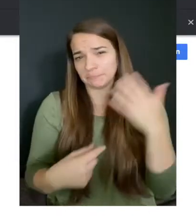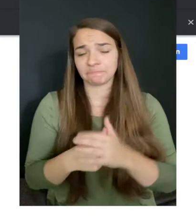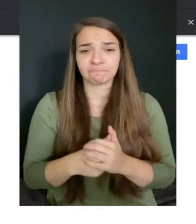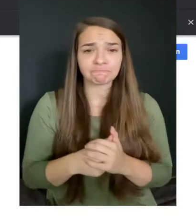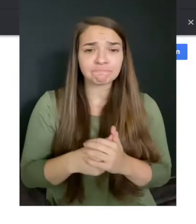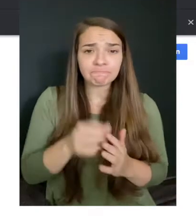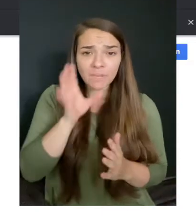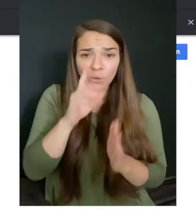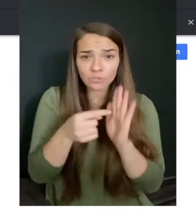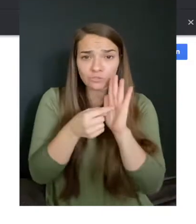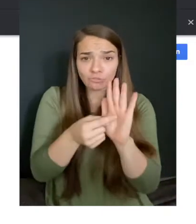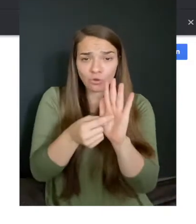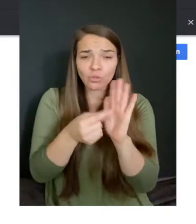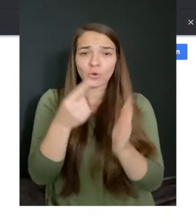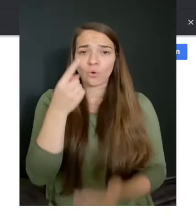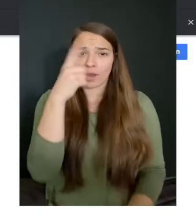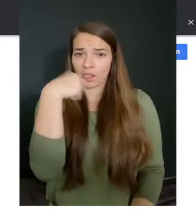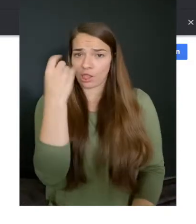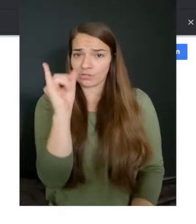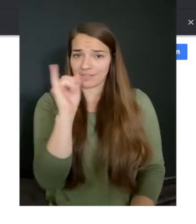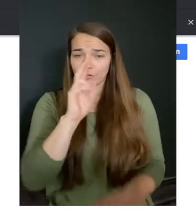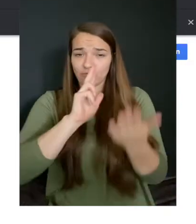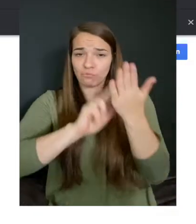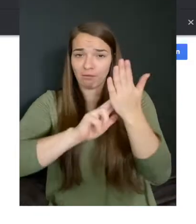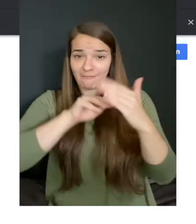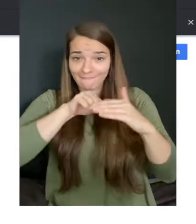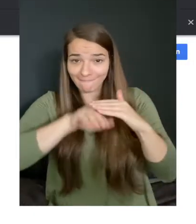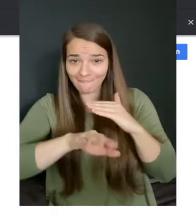So I'm going show you what it's like to log in and all the features that you can use in